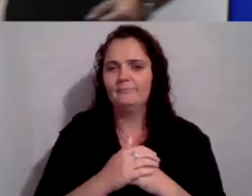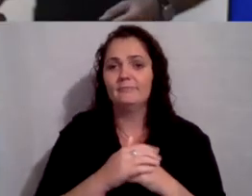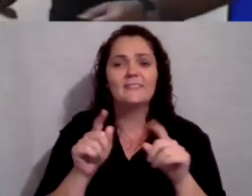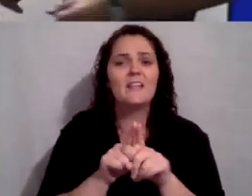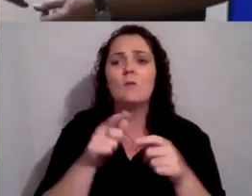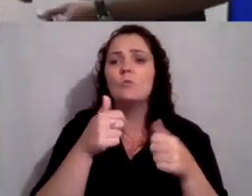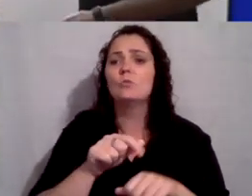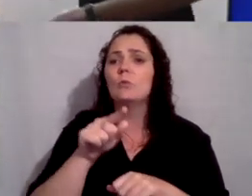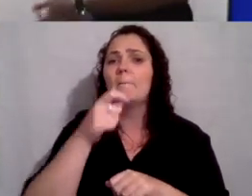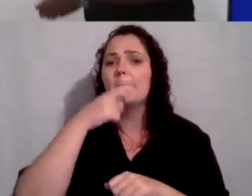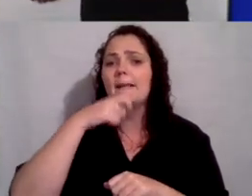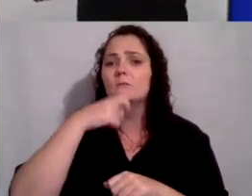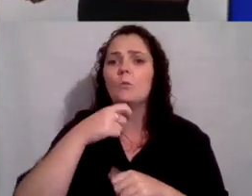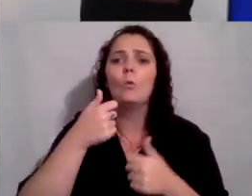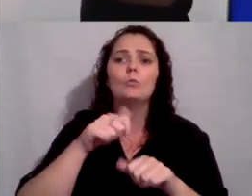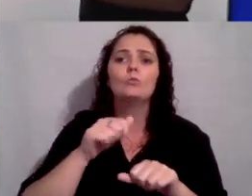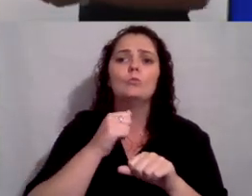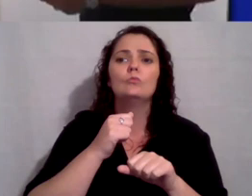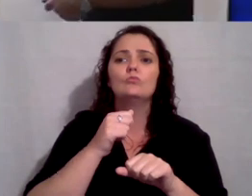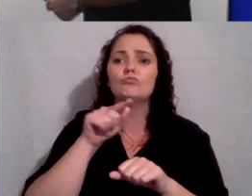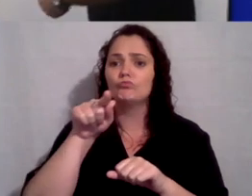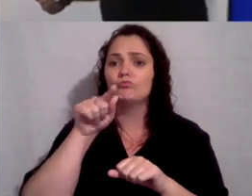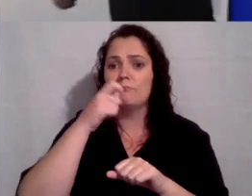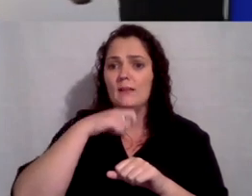the same method. If you're working in graphite, you're going to begin with your